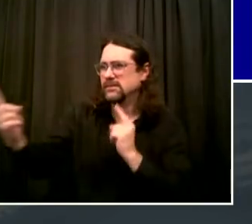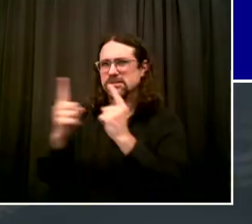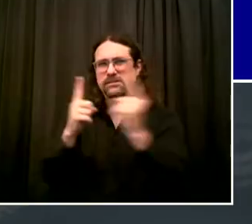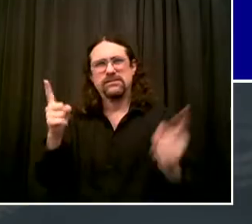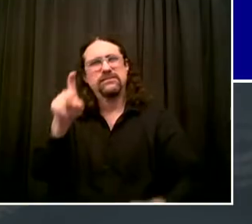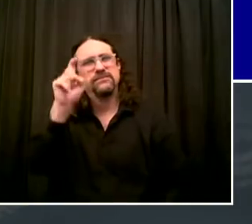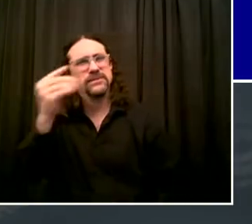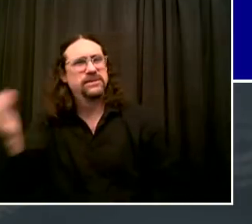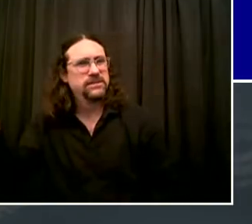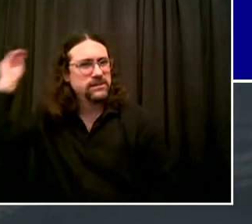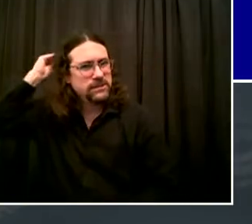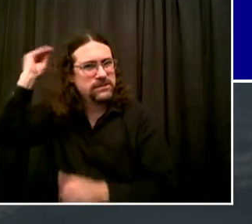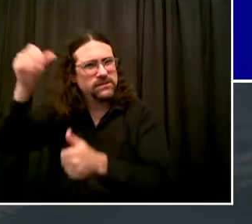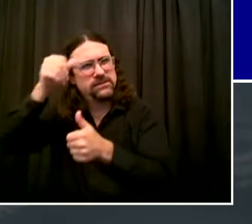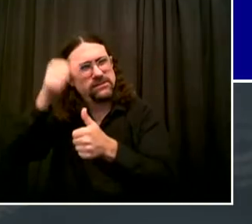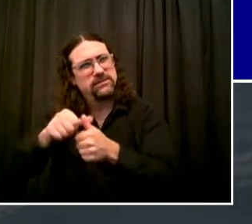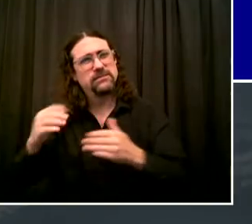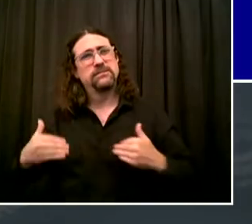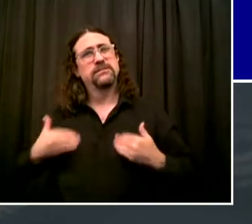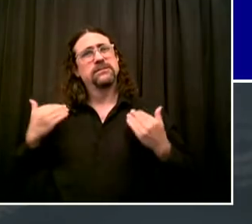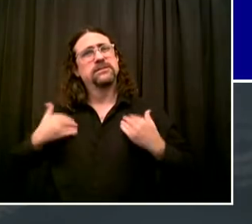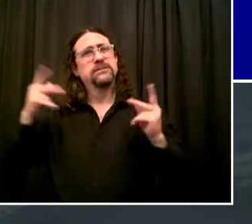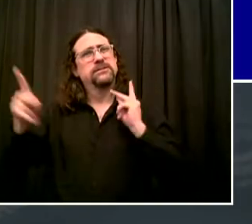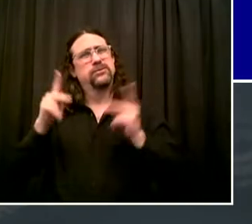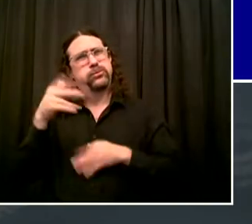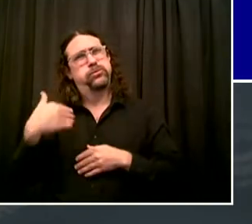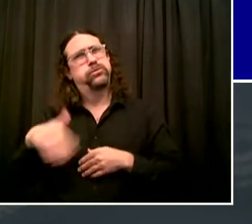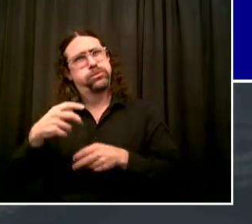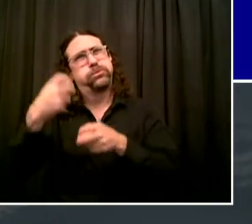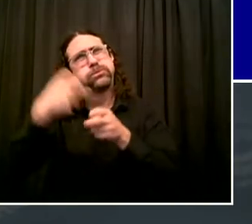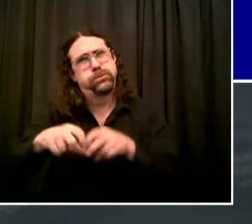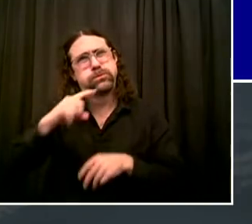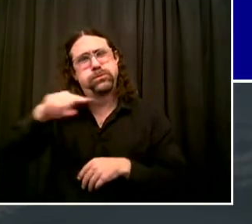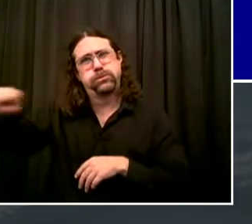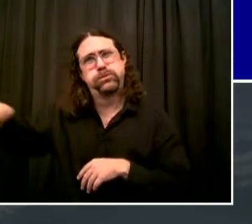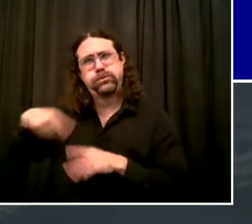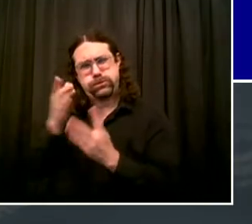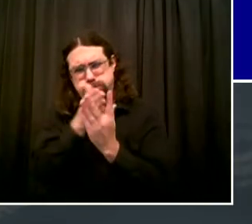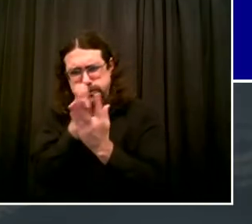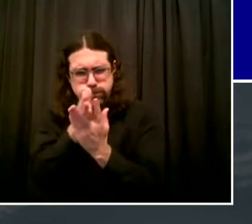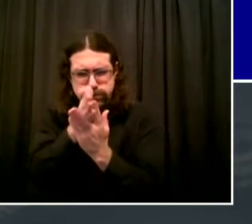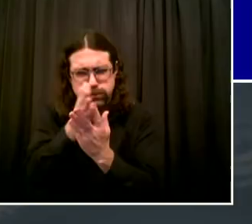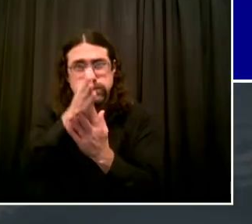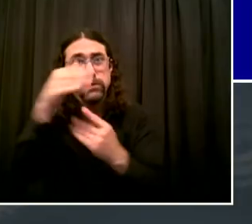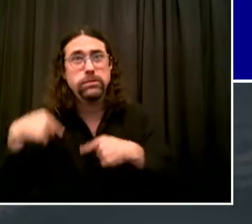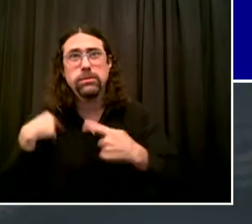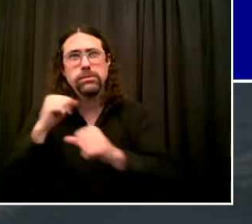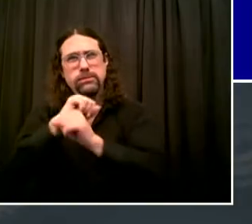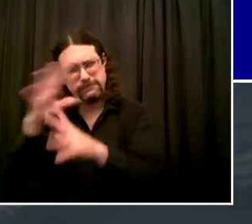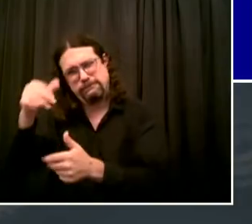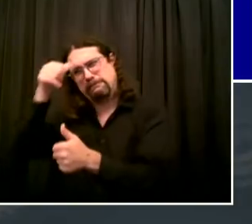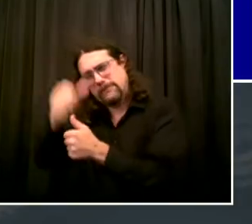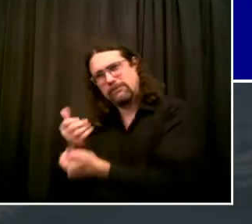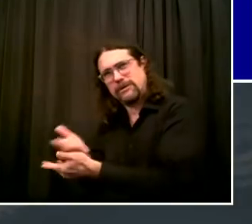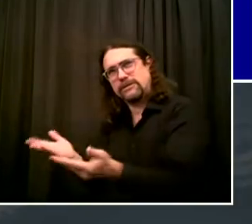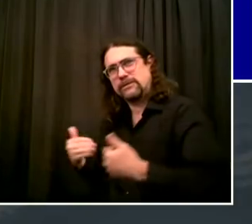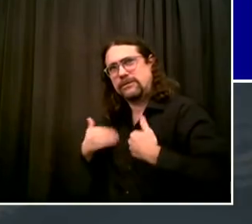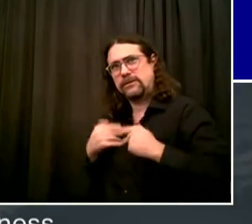AND WE HAVE TO BE THERE FOR THEM. A VERY GOOD ERSULT OF THE BUDGET PROCESS